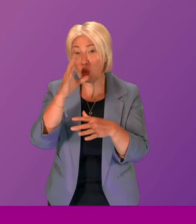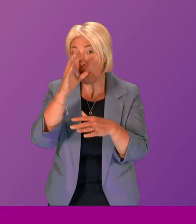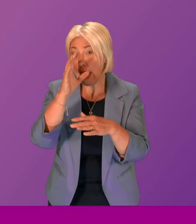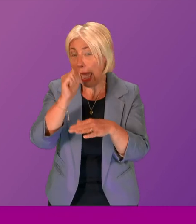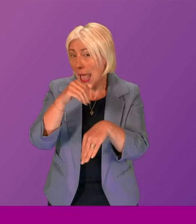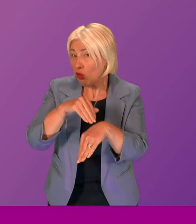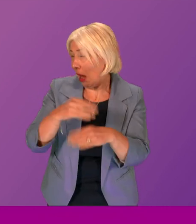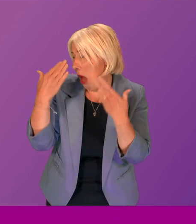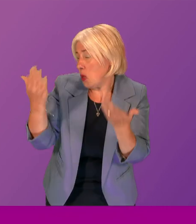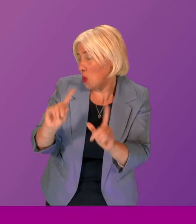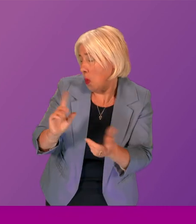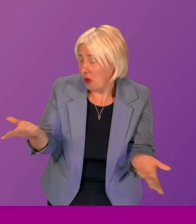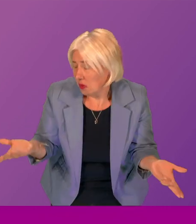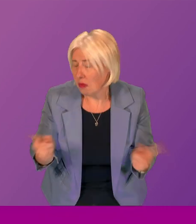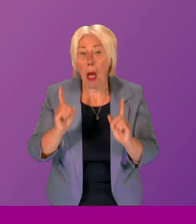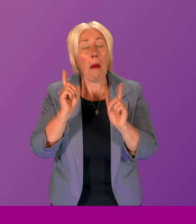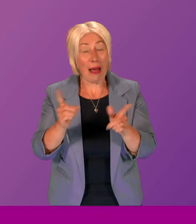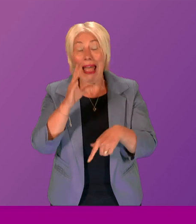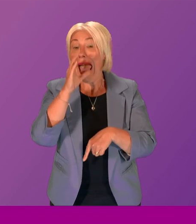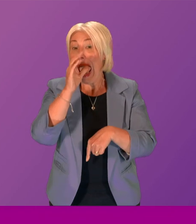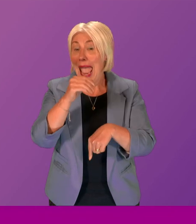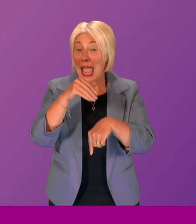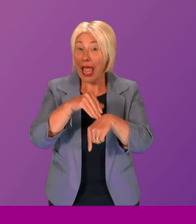Thirdly, I will be clear: the Hate Crime and Public Order Act 2021 is not yet in force,